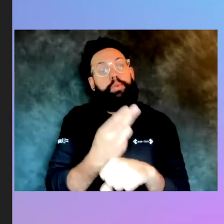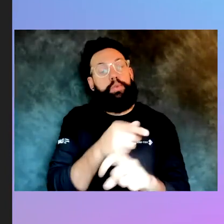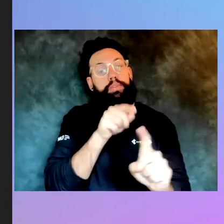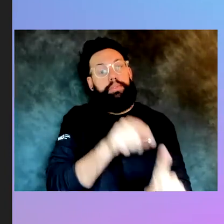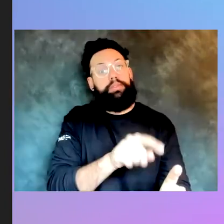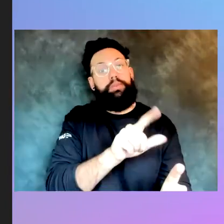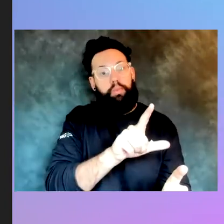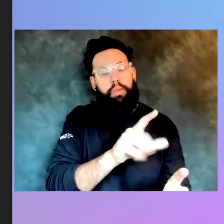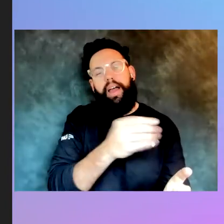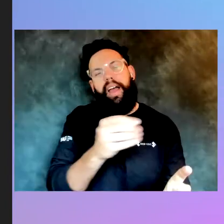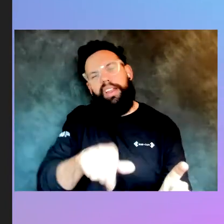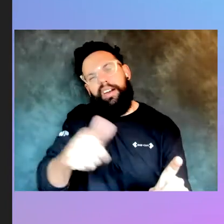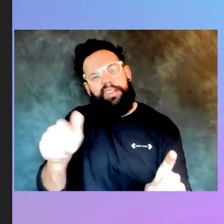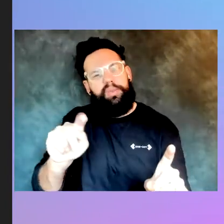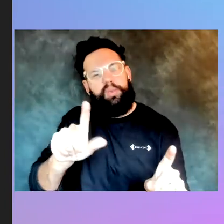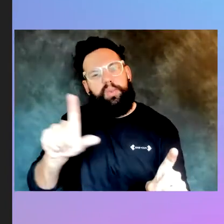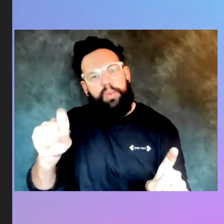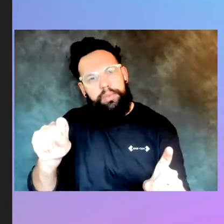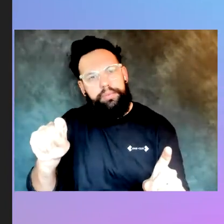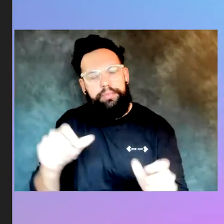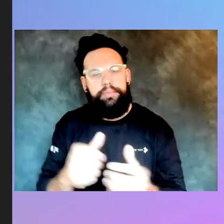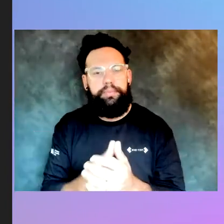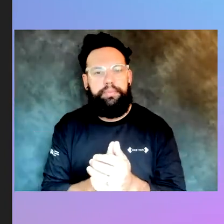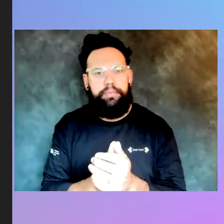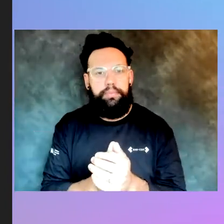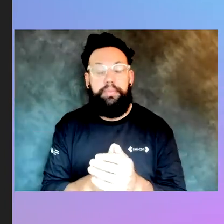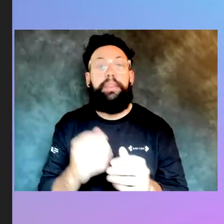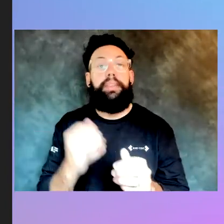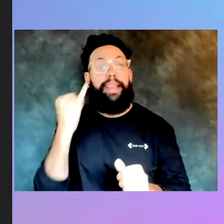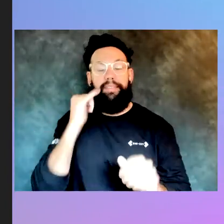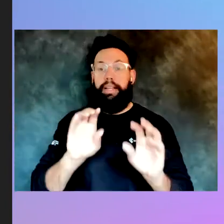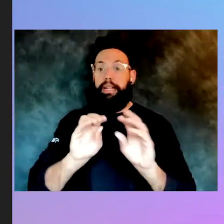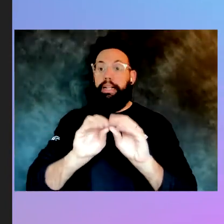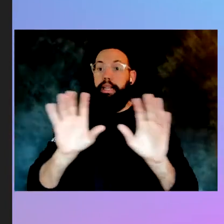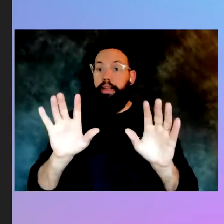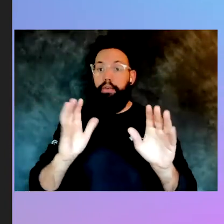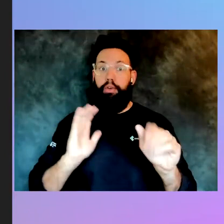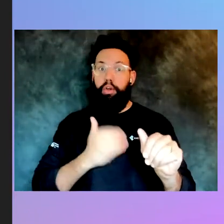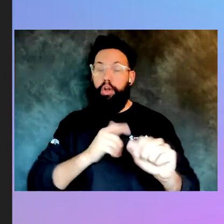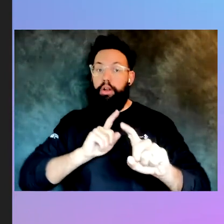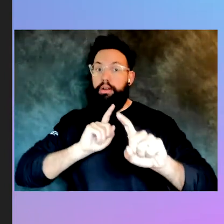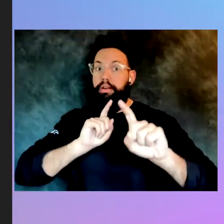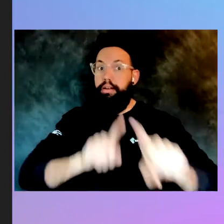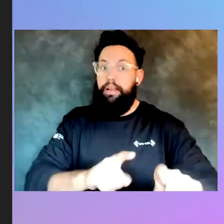focus on being clear about what we want from it and making sure